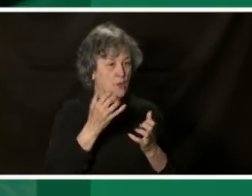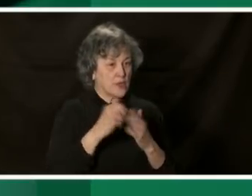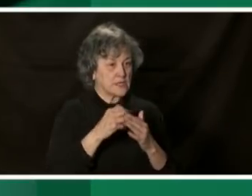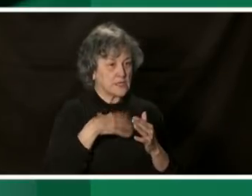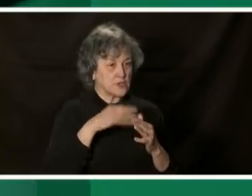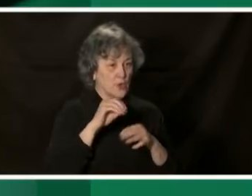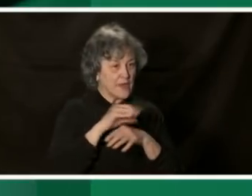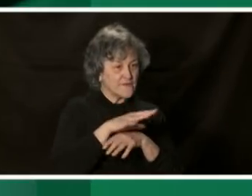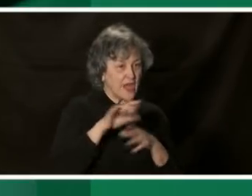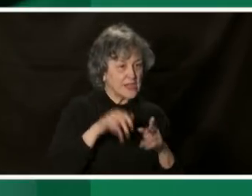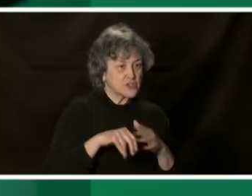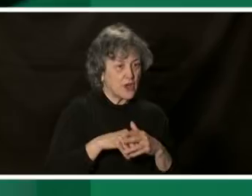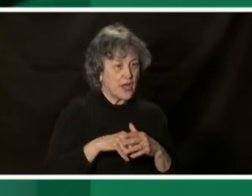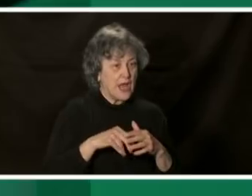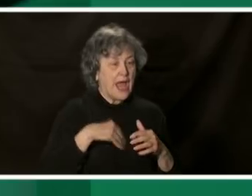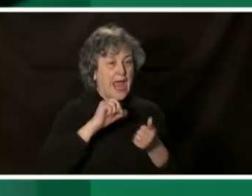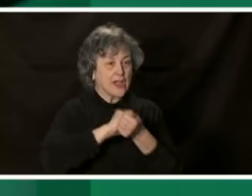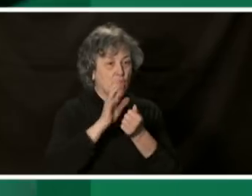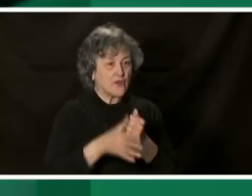THANKS TO COVID-19, I HAVE NO IDEA WHAT I'M DOING.